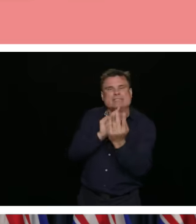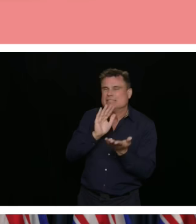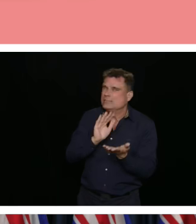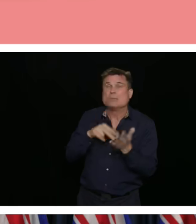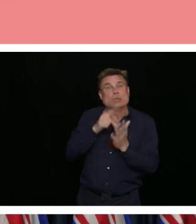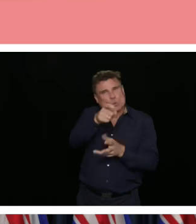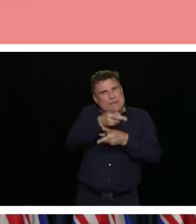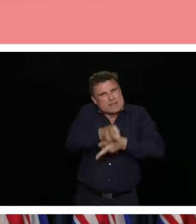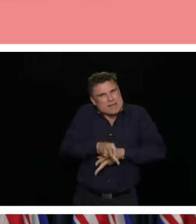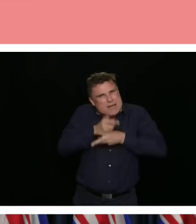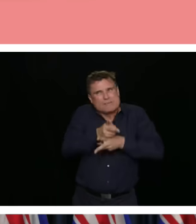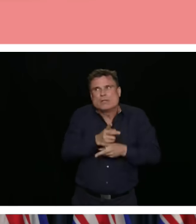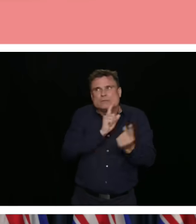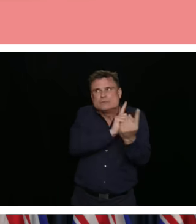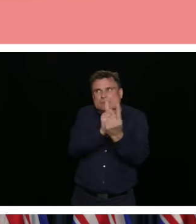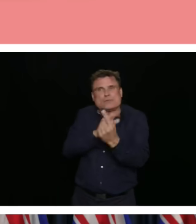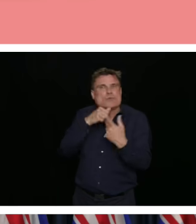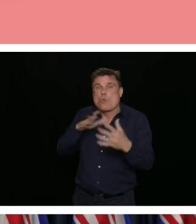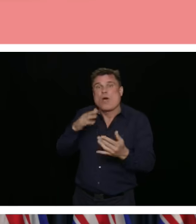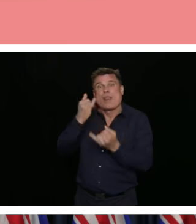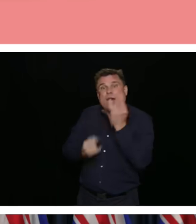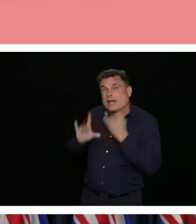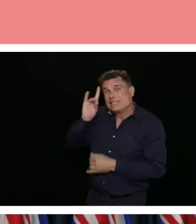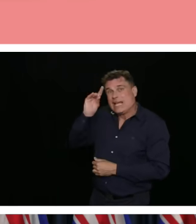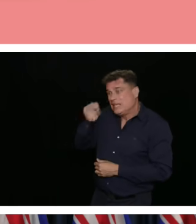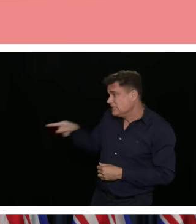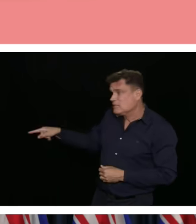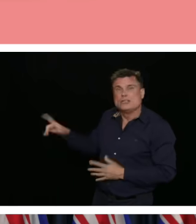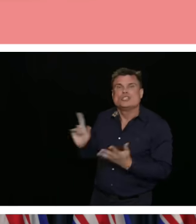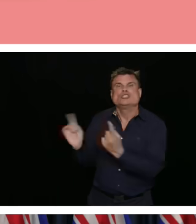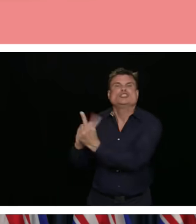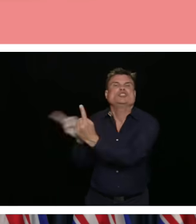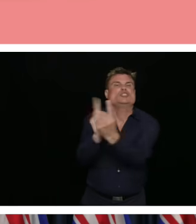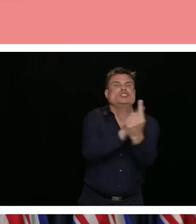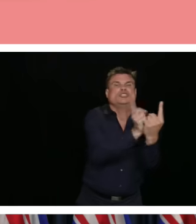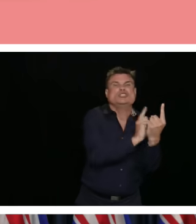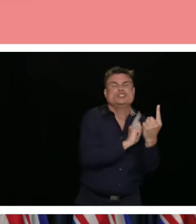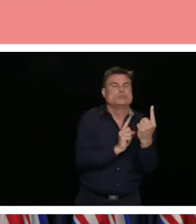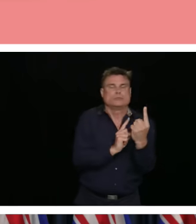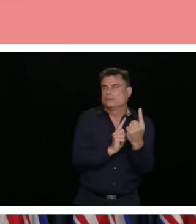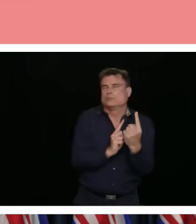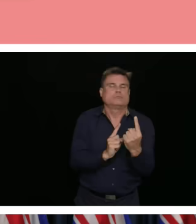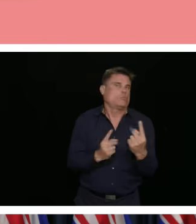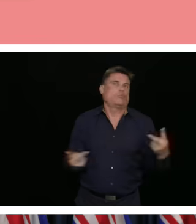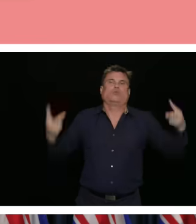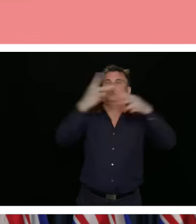where people have been exposed. Overall, and this data goes